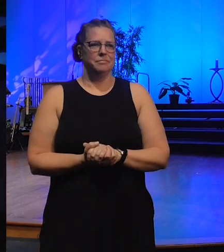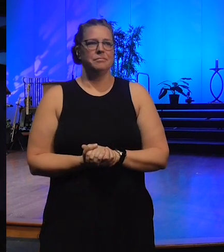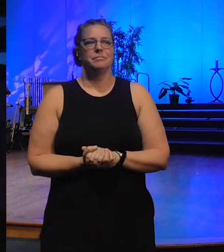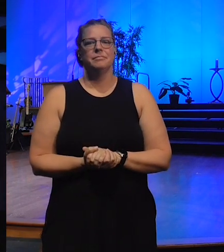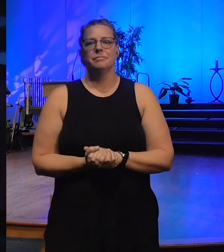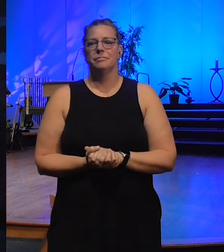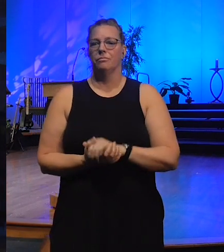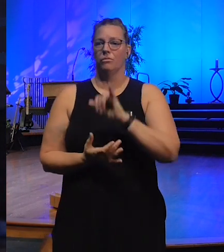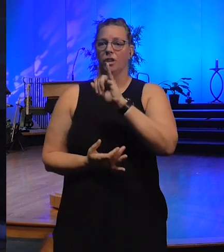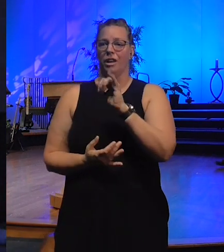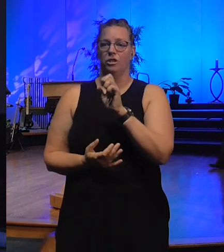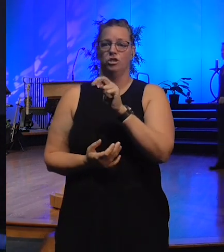Jennifer Bernett thank you so